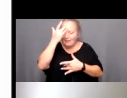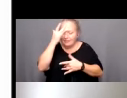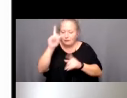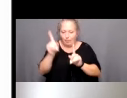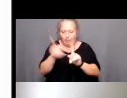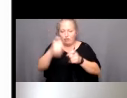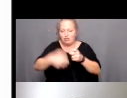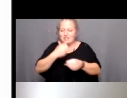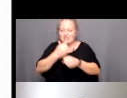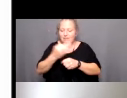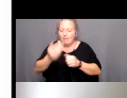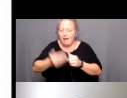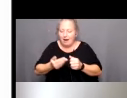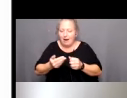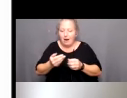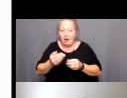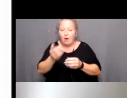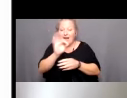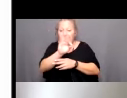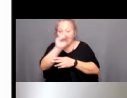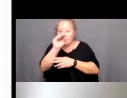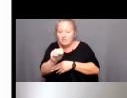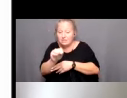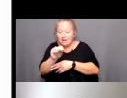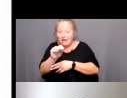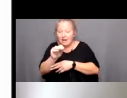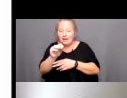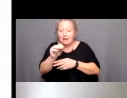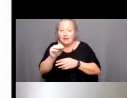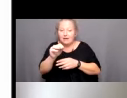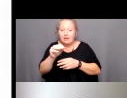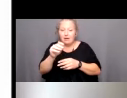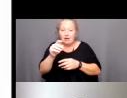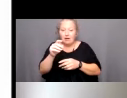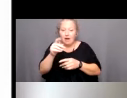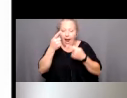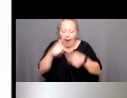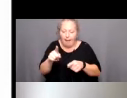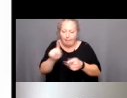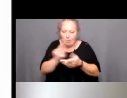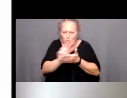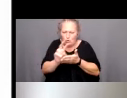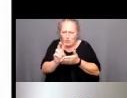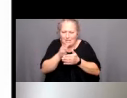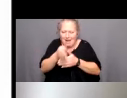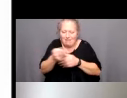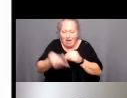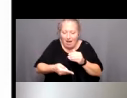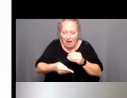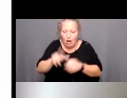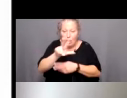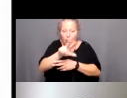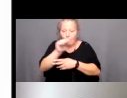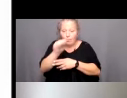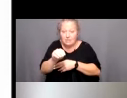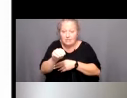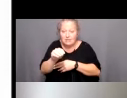Nearly 9% of cases occurred within 2 weeks of higher, and nearly 3% occurred on the workers very first day on the job.